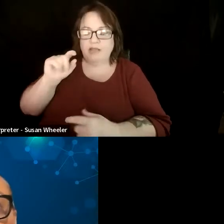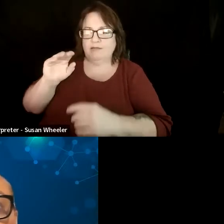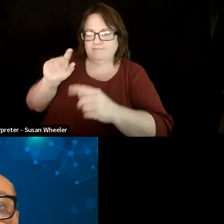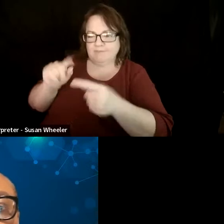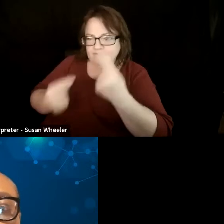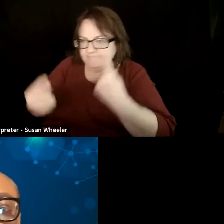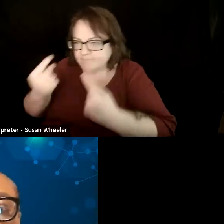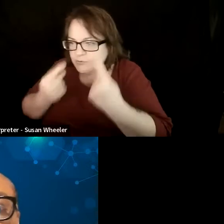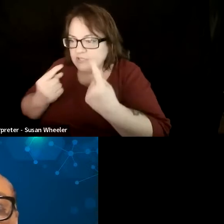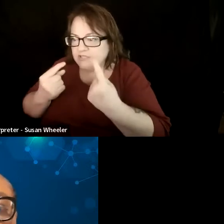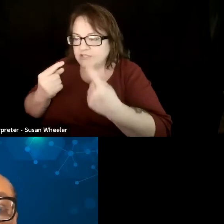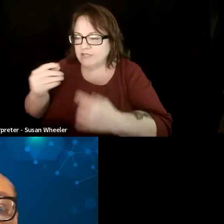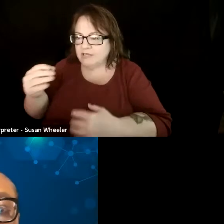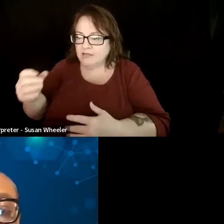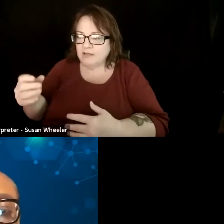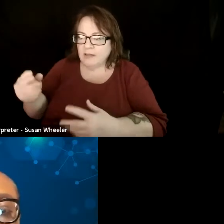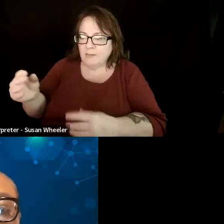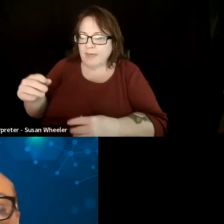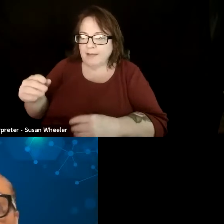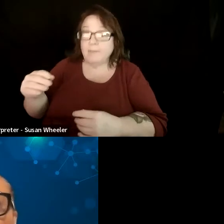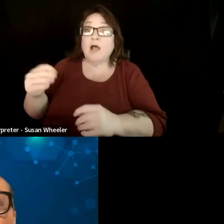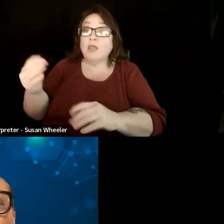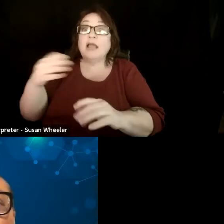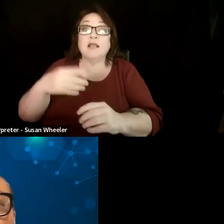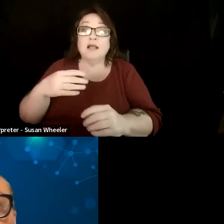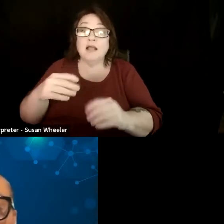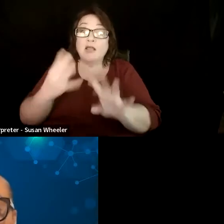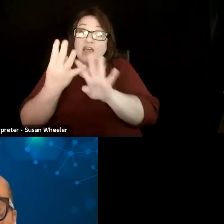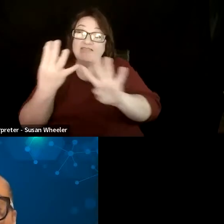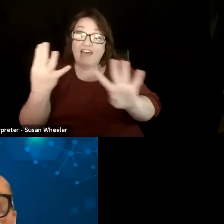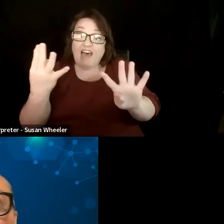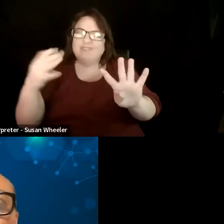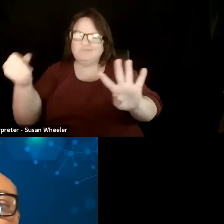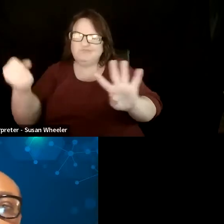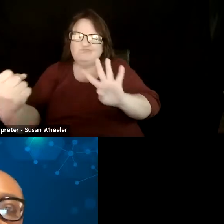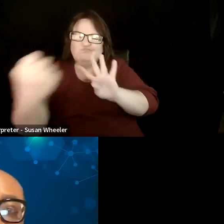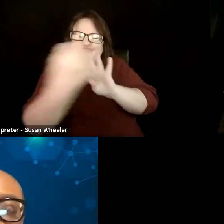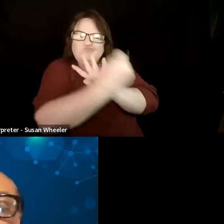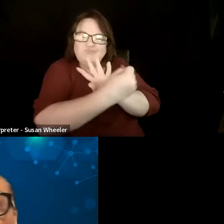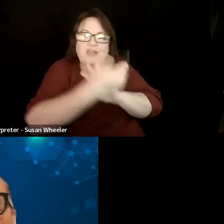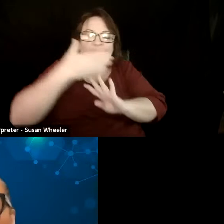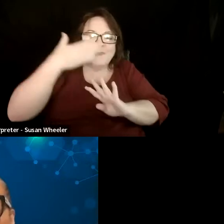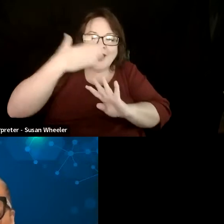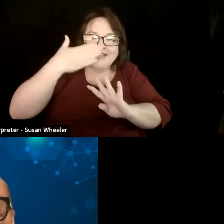by being placed at front of the meal line so they have their enough time to eat and rest